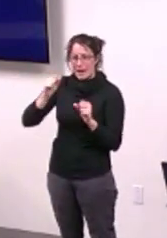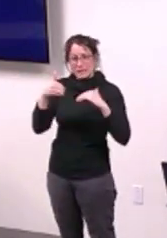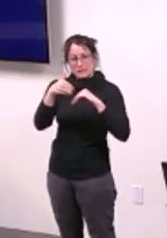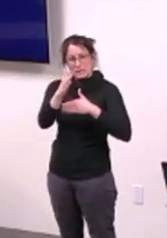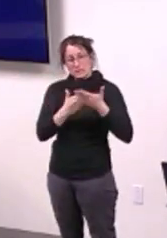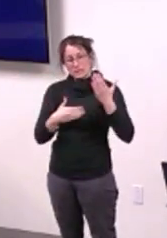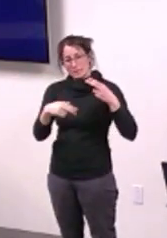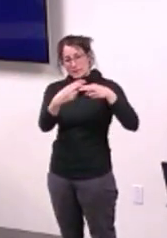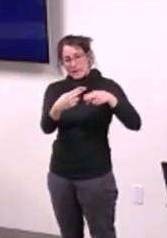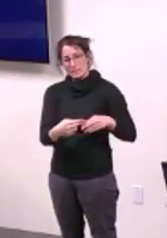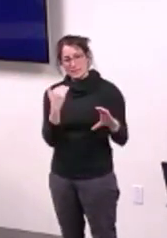I've got your email address.